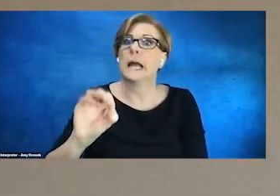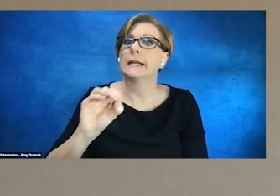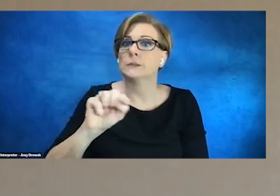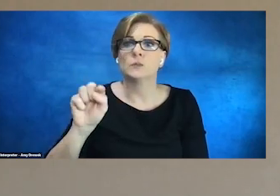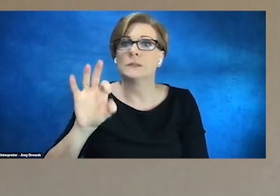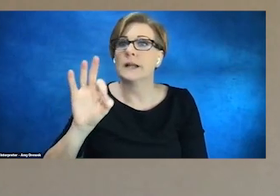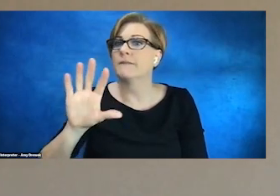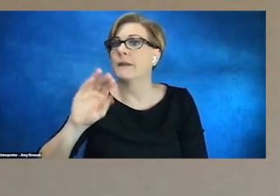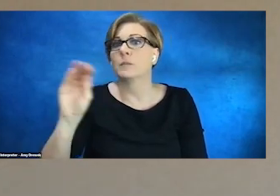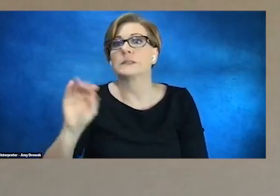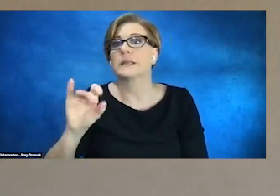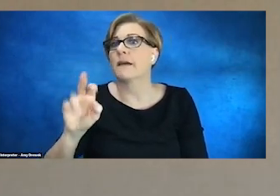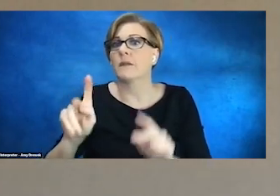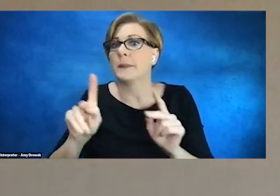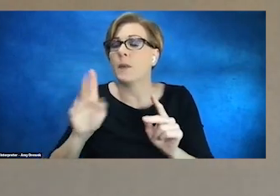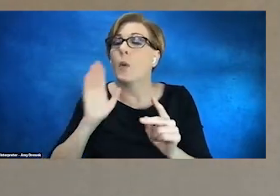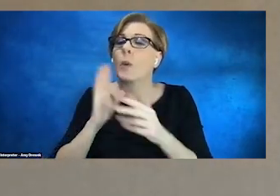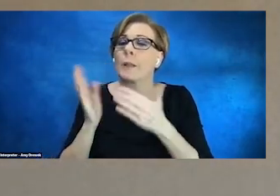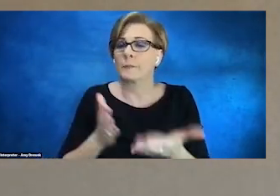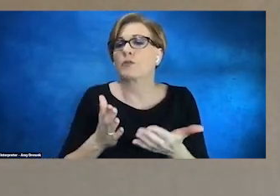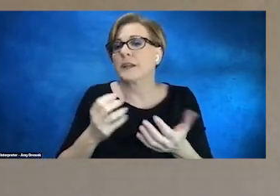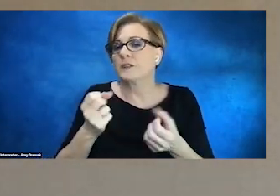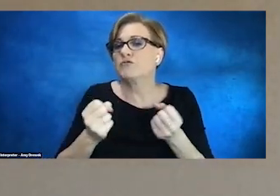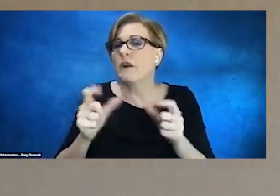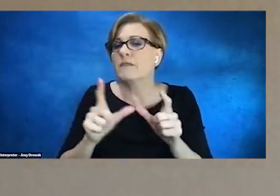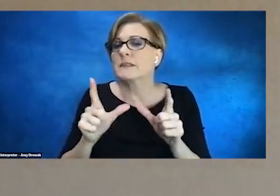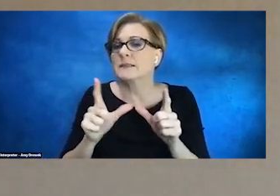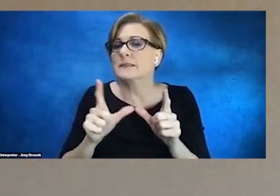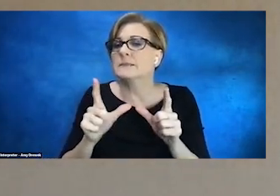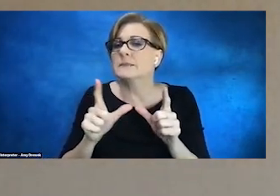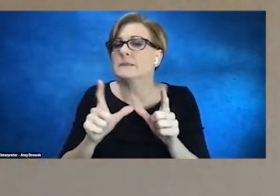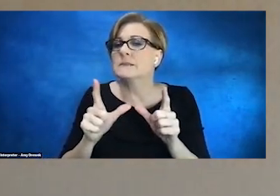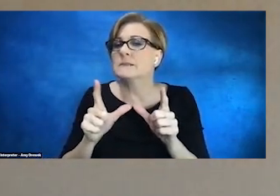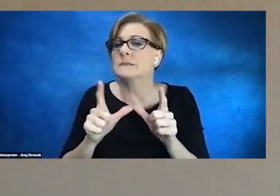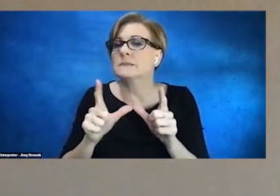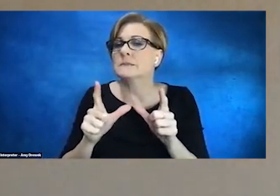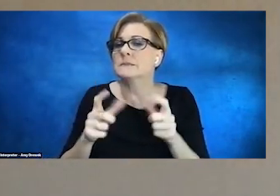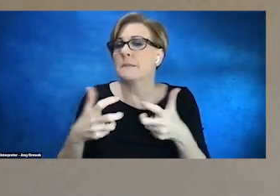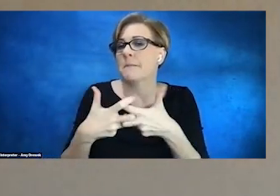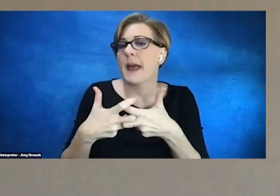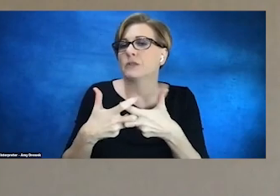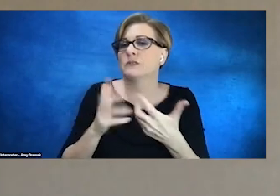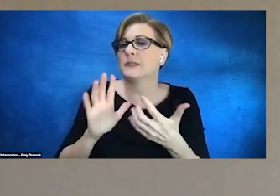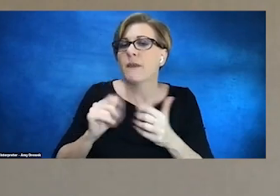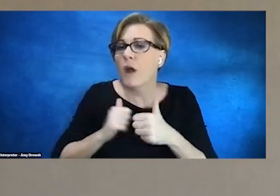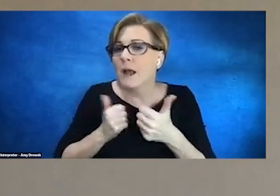to 95 percent of our voters they're going to bring in a driver's license that matches their ID so